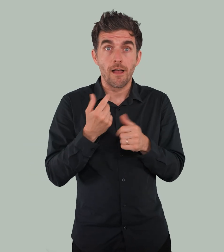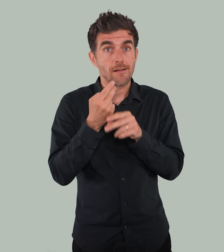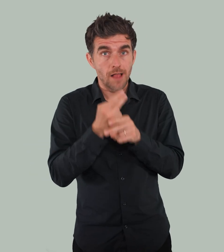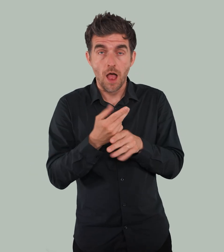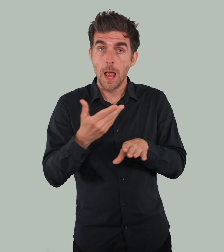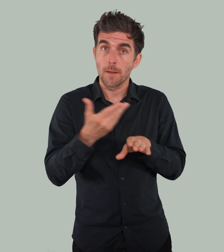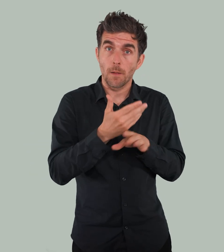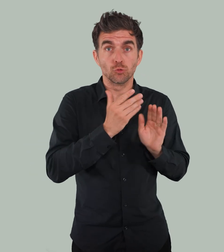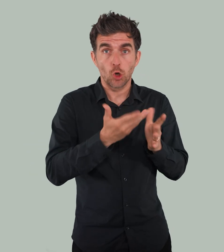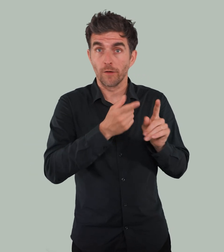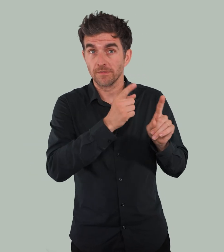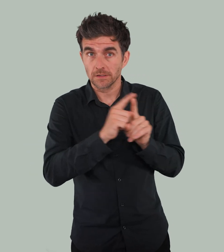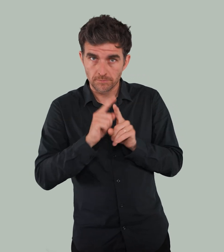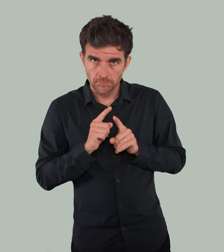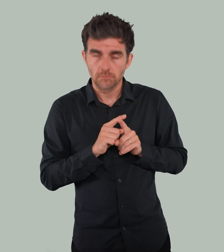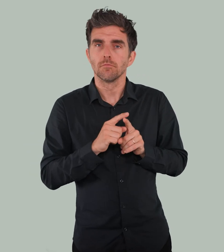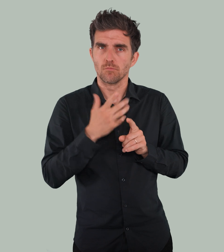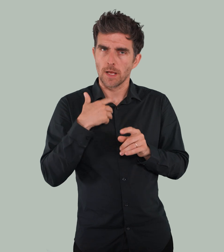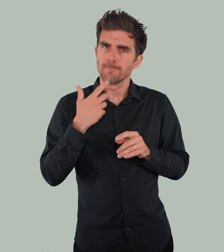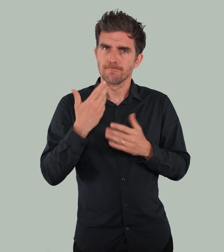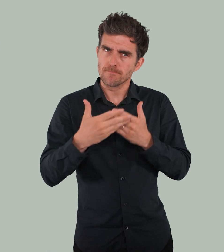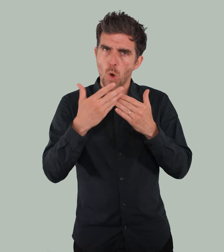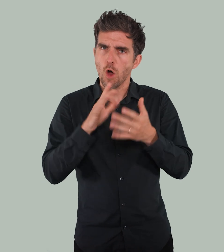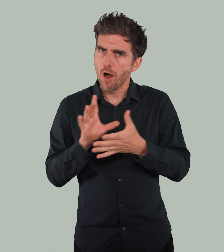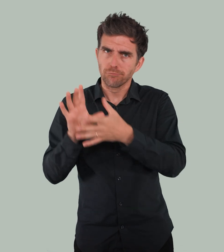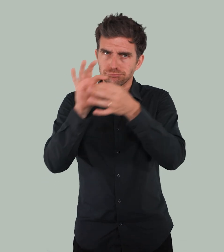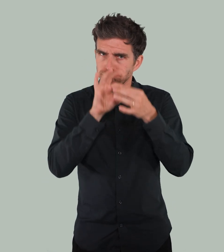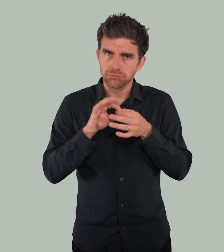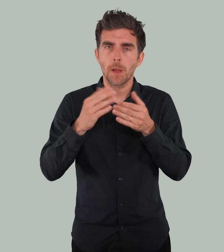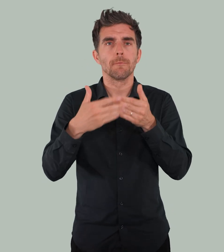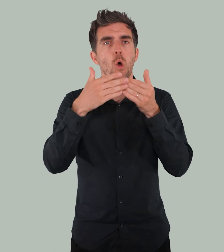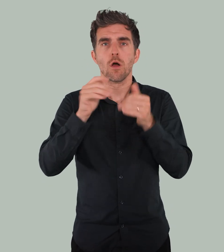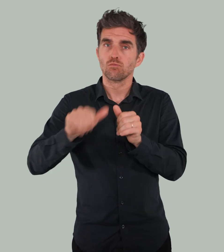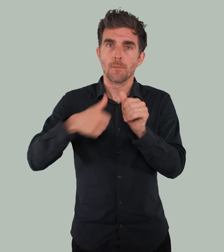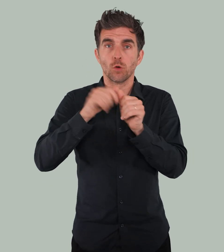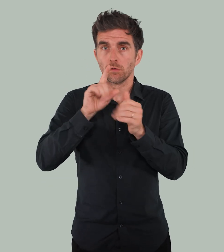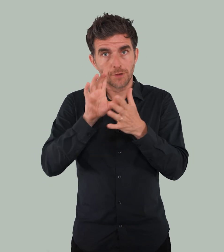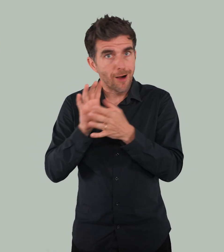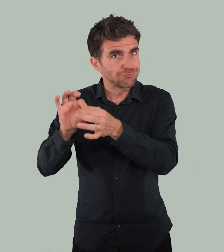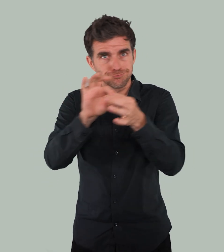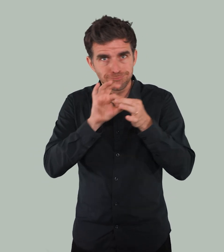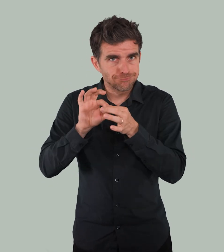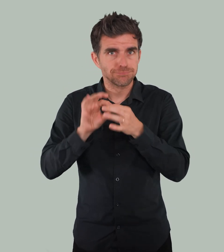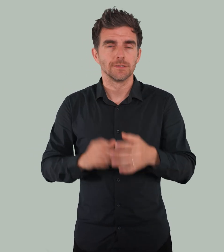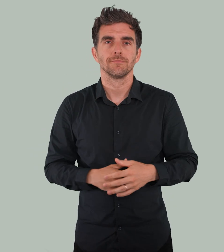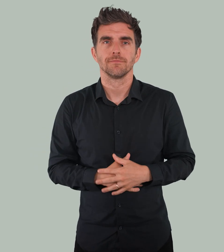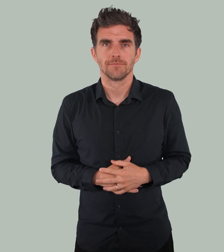care, and employment services, alongside calls for more joined-up and coordinated support.